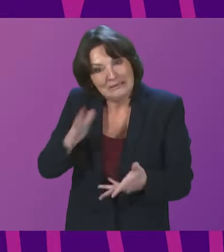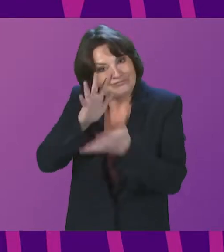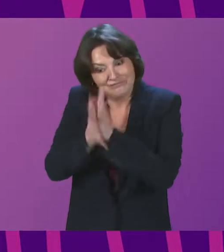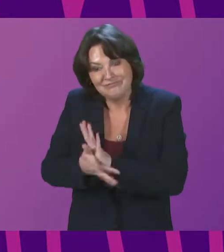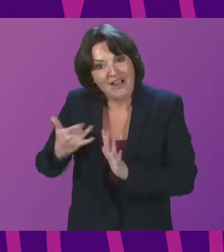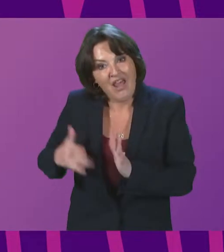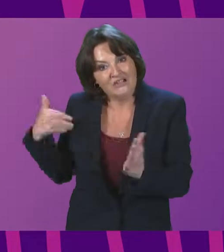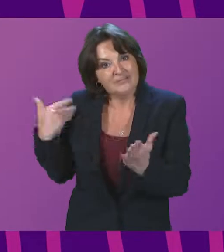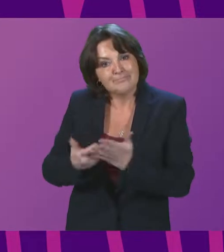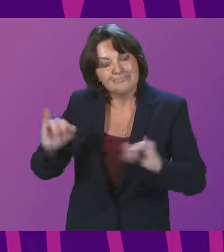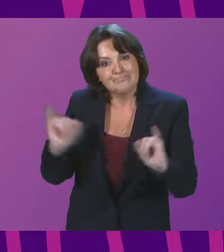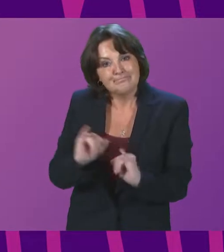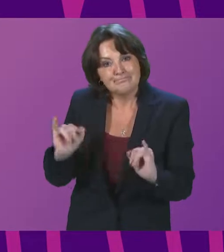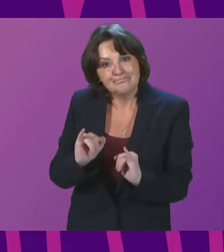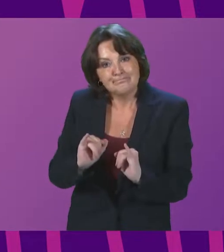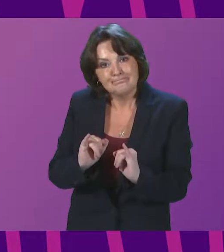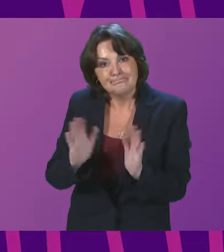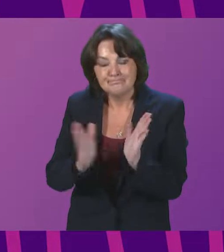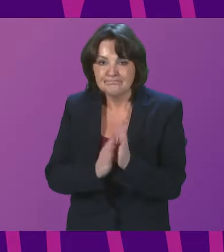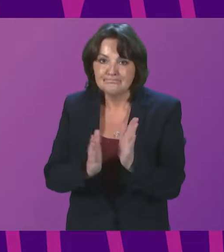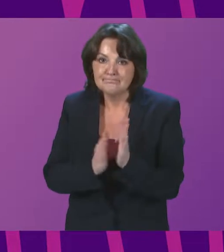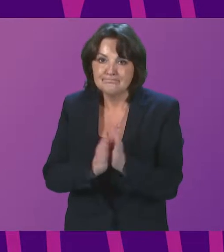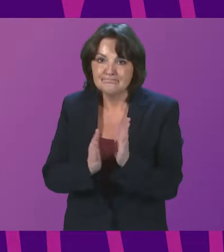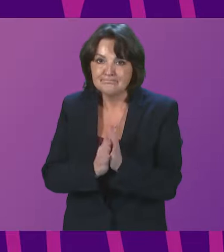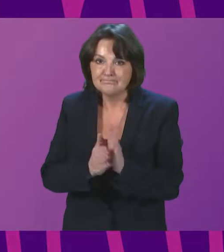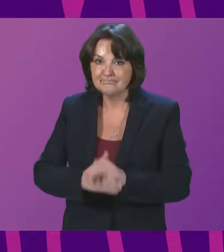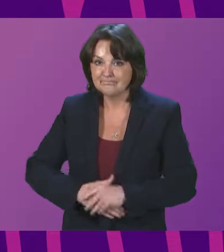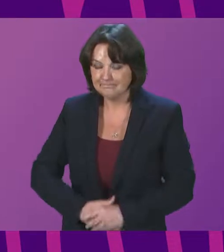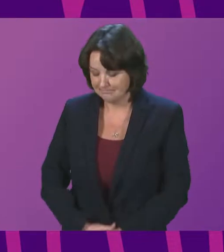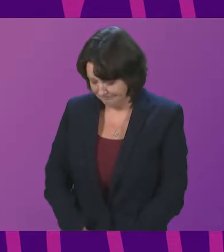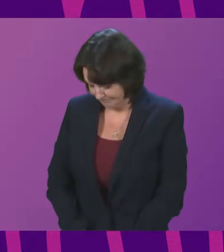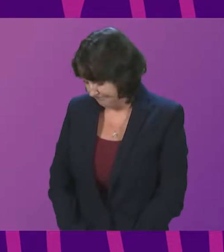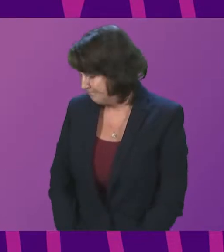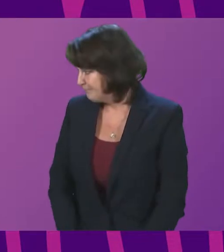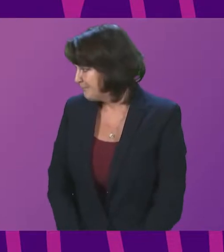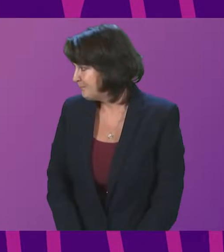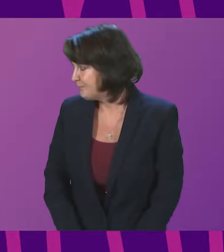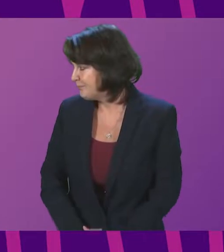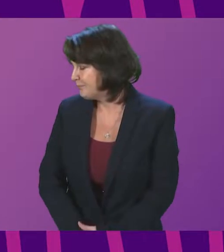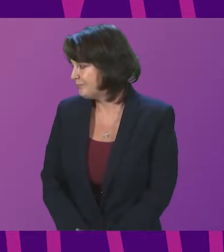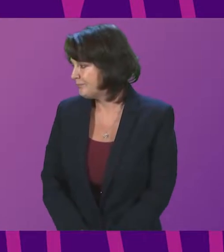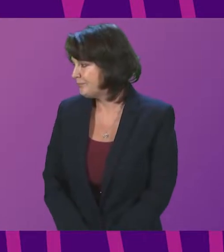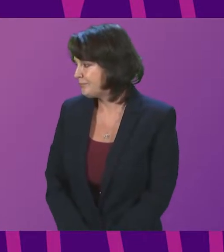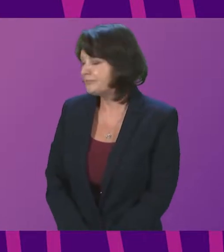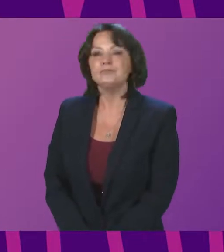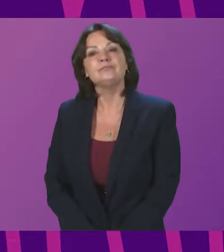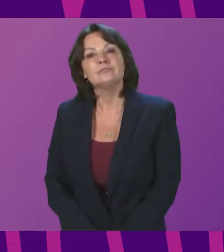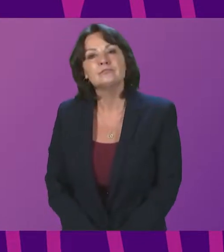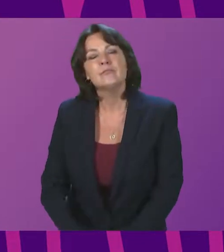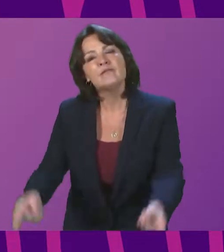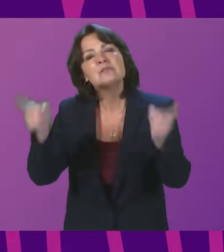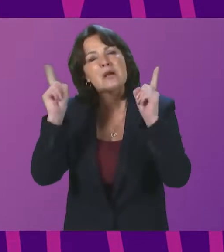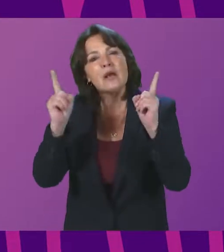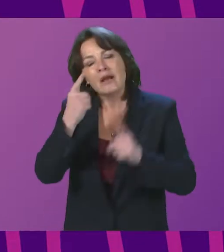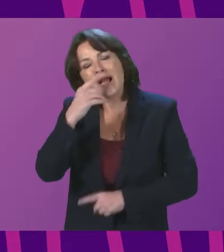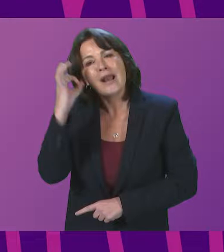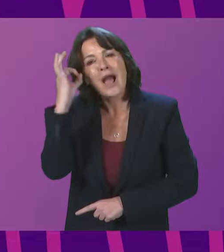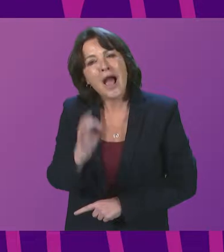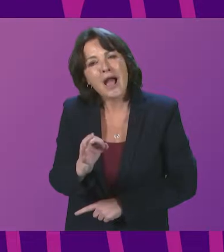Can the First Minister tell us why the chief executive